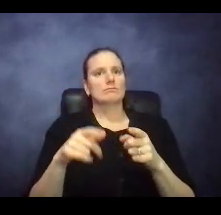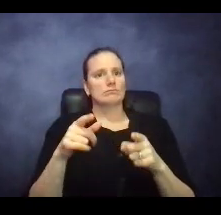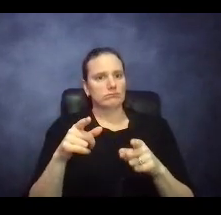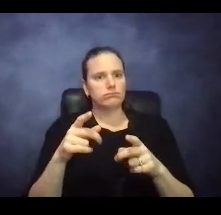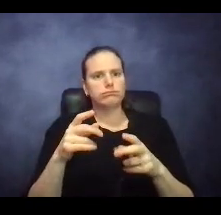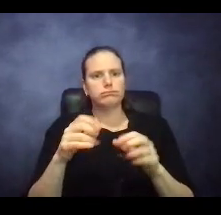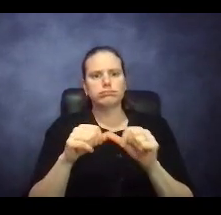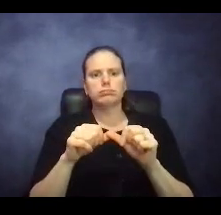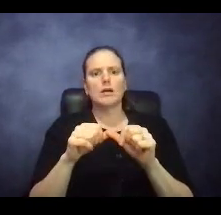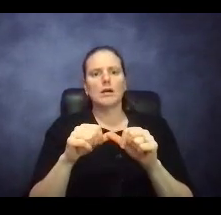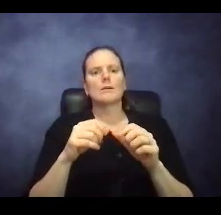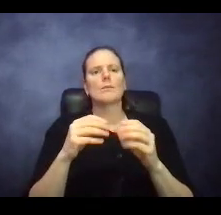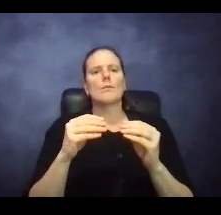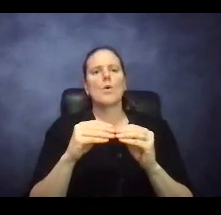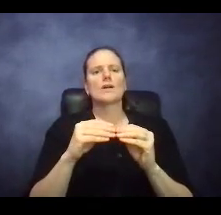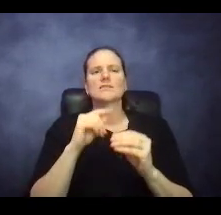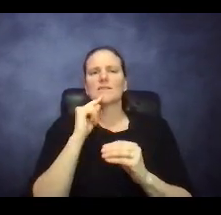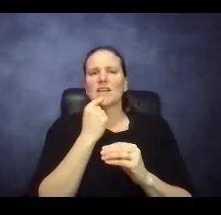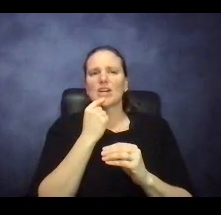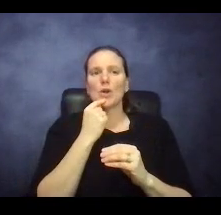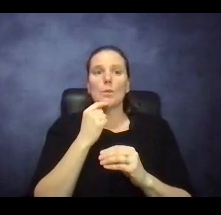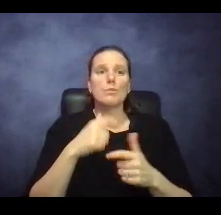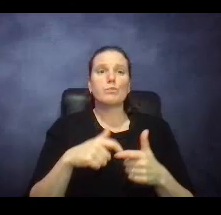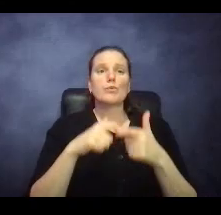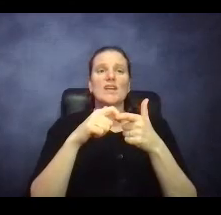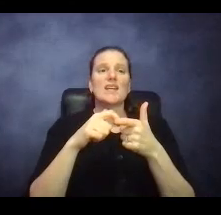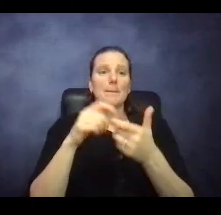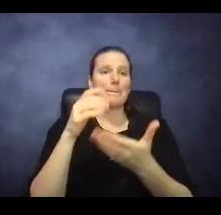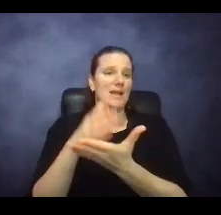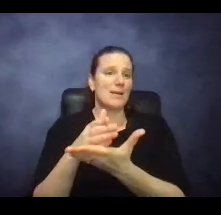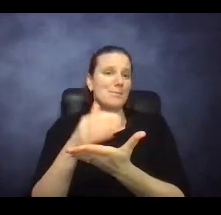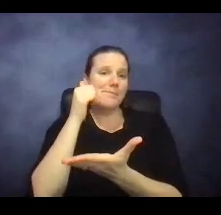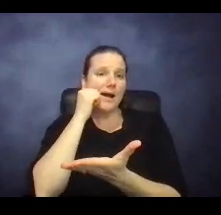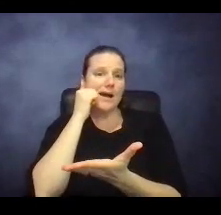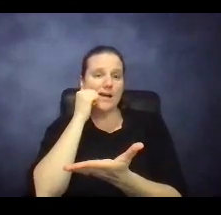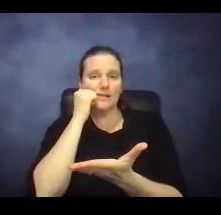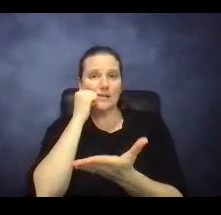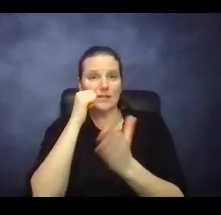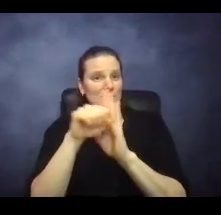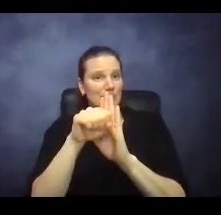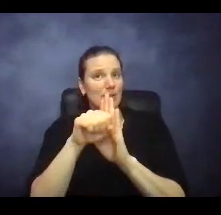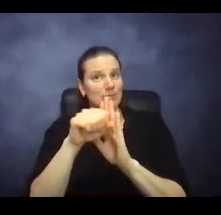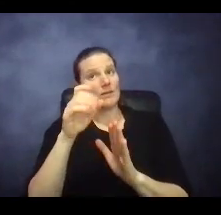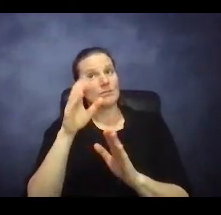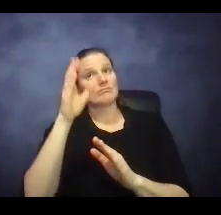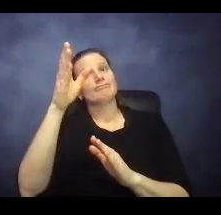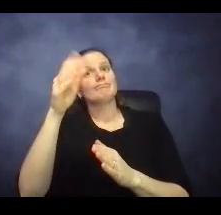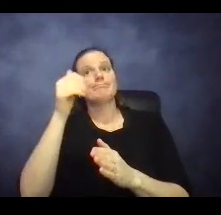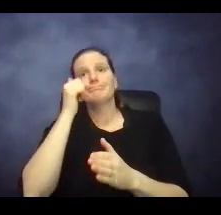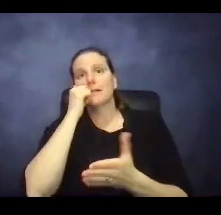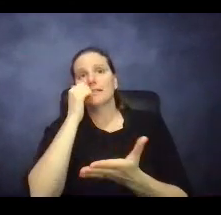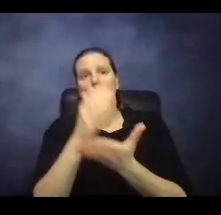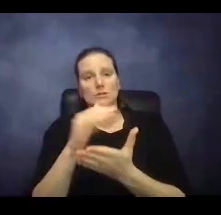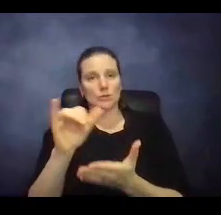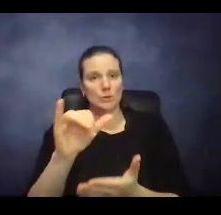and menopause symptoms. And so we'll talk about ways to kind of head that off. Supporting adrenal health through stress management